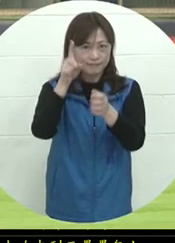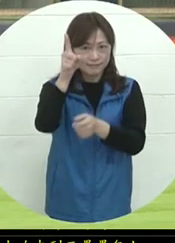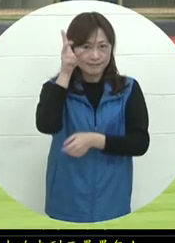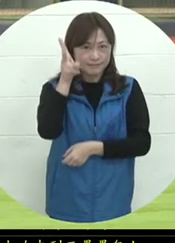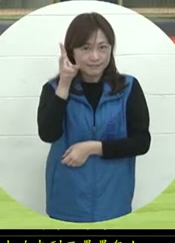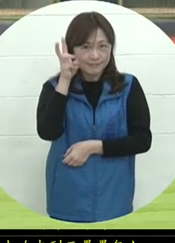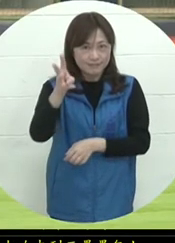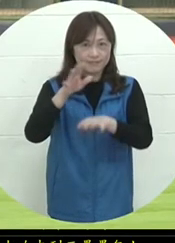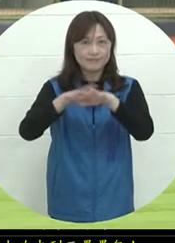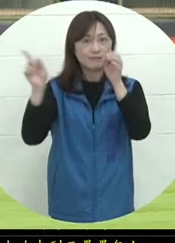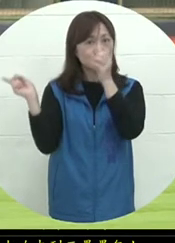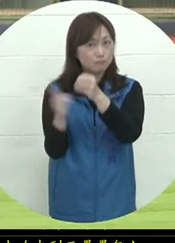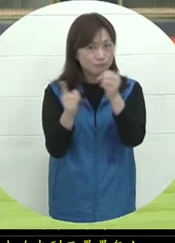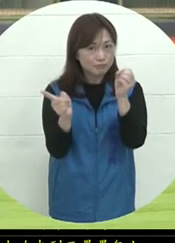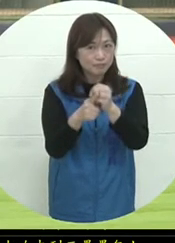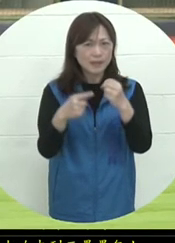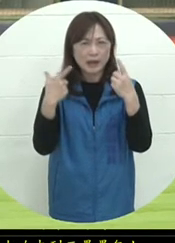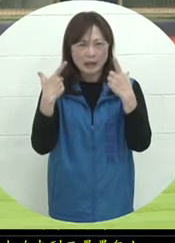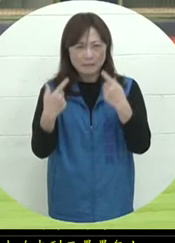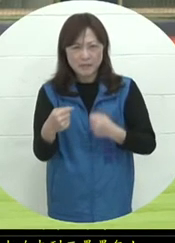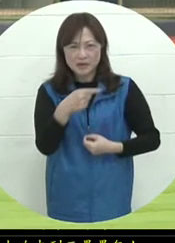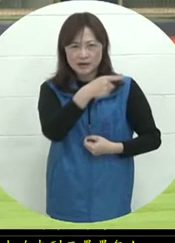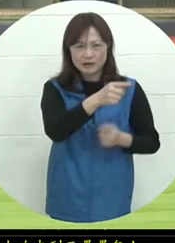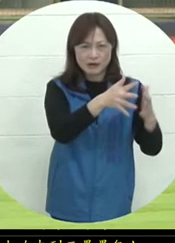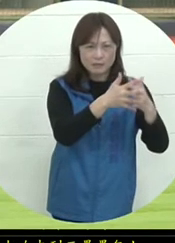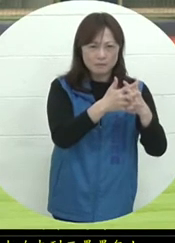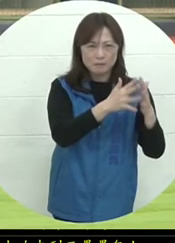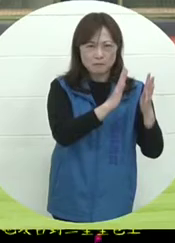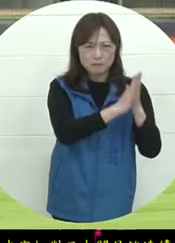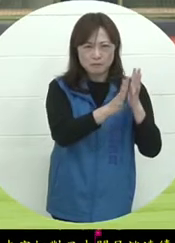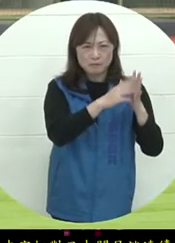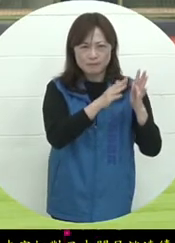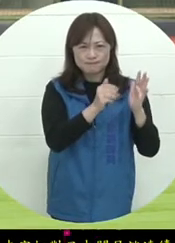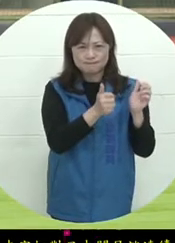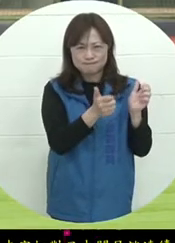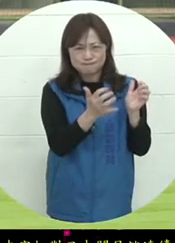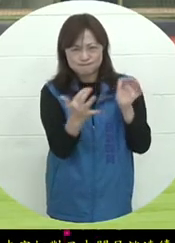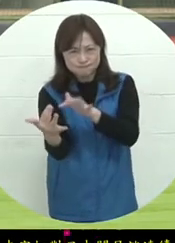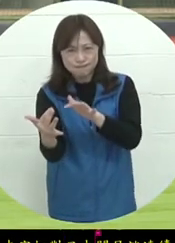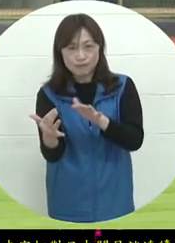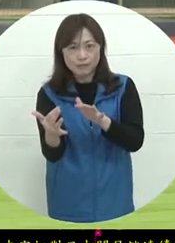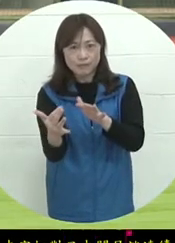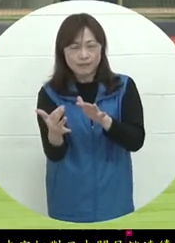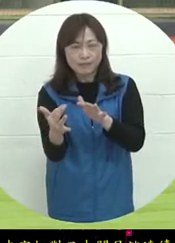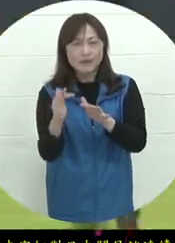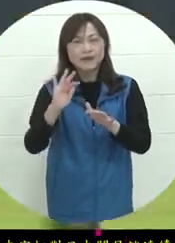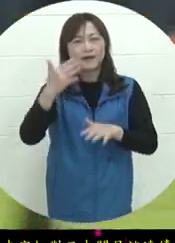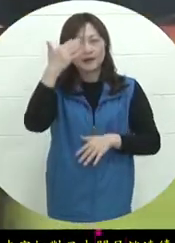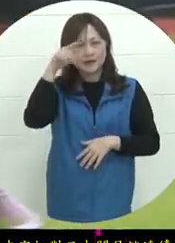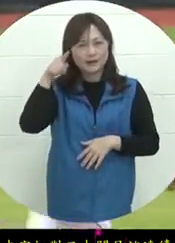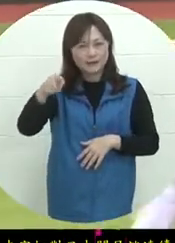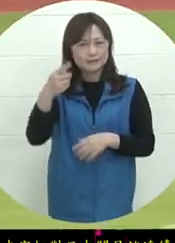. Oh, it might have been broken up by the opponent at one point . The momentum of scoring is very important in terms of scoring points. Wow,